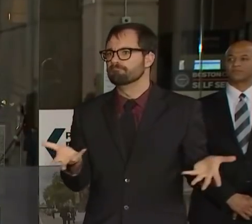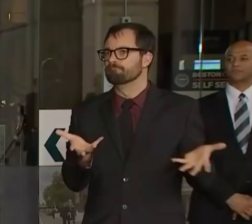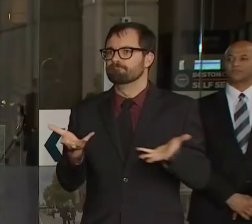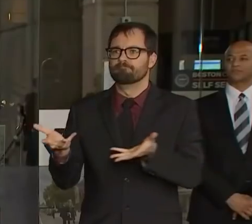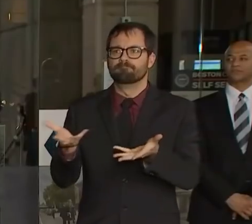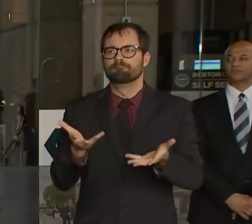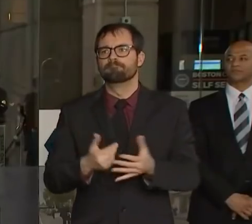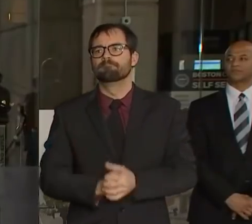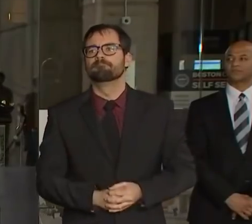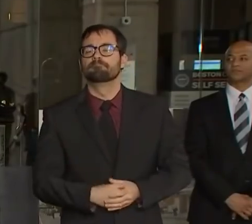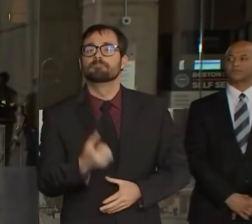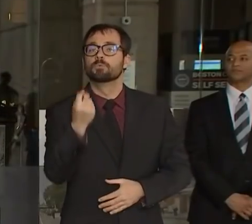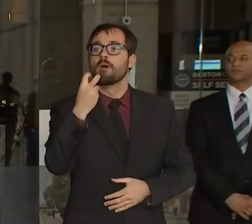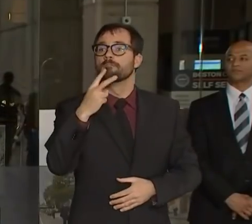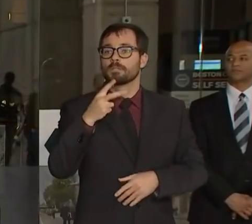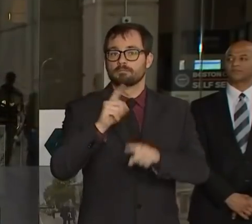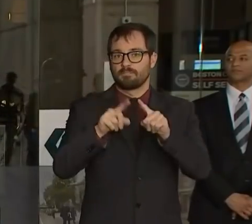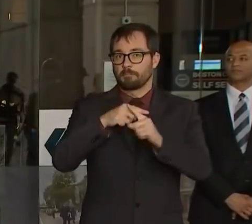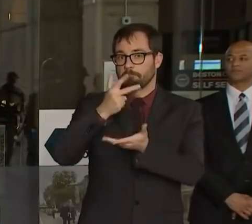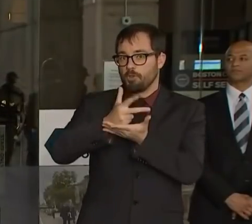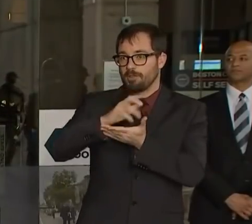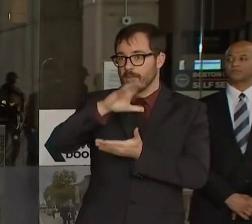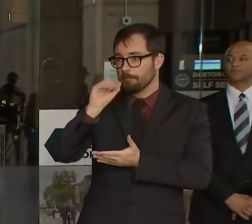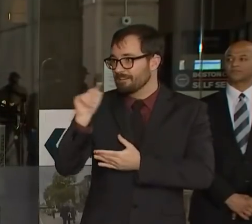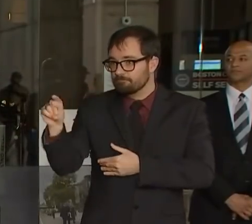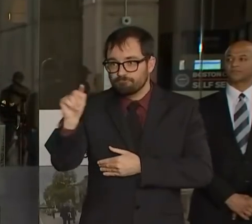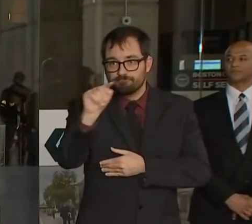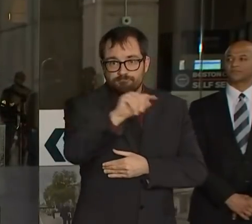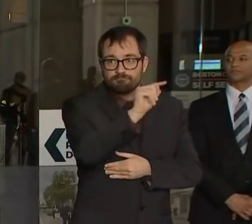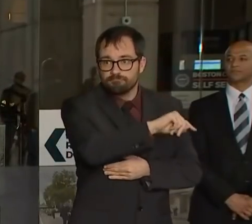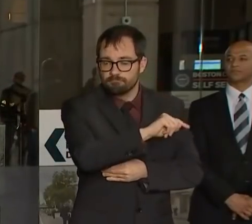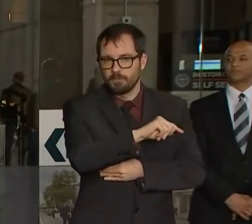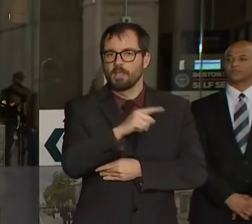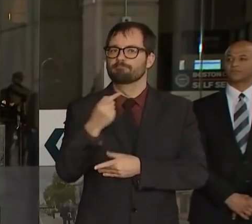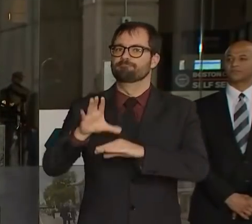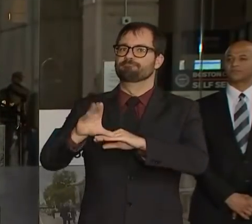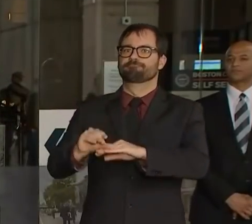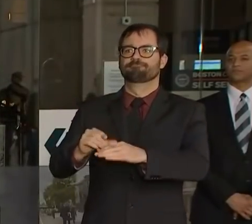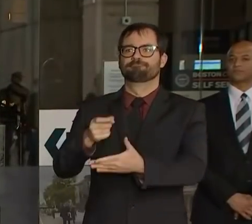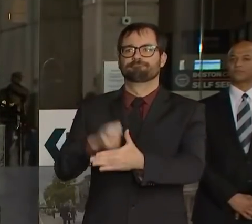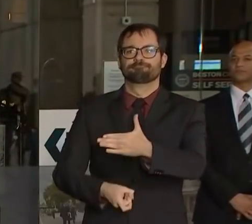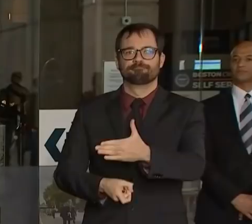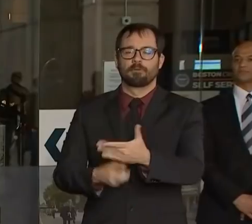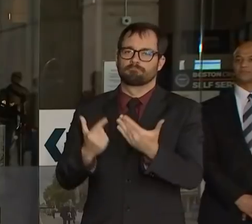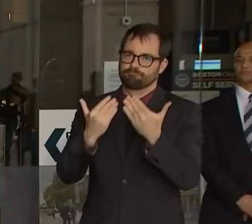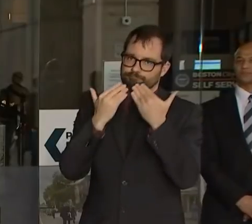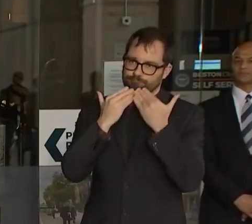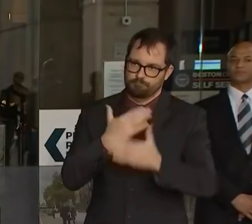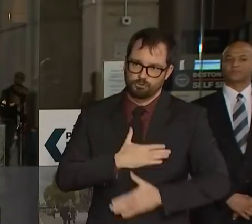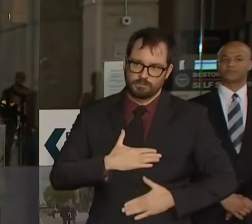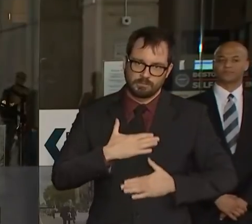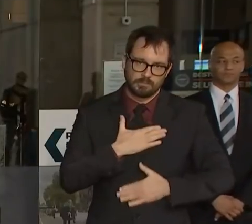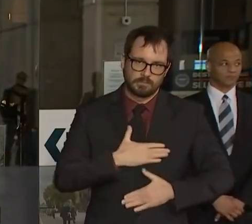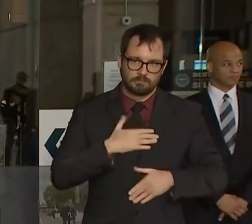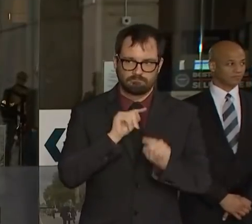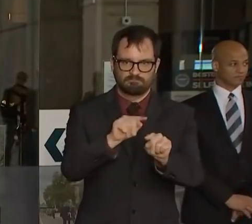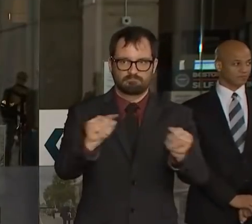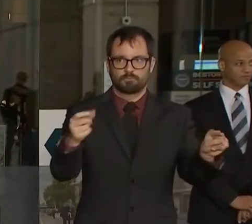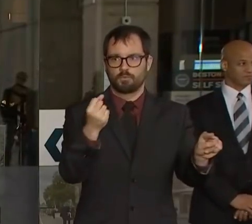WE REACH OUT TO COMMERCIAL PARKING GARAGE IS TODAY. IN RESPONSE, IT DOESN'T HAVE A GREAT TO RESERVE SPACES AND LOWER RATES FOR MEDICAL STAFF.